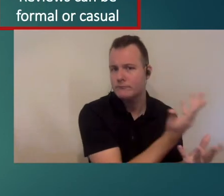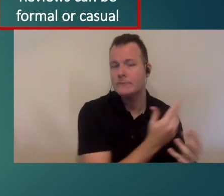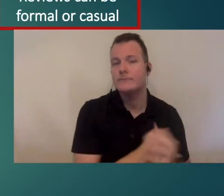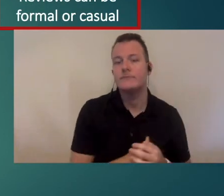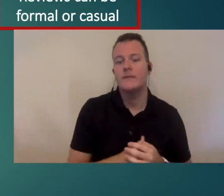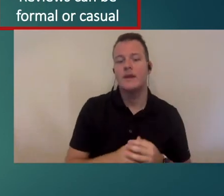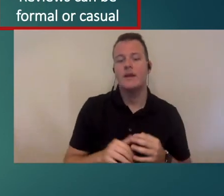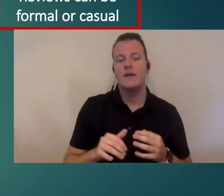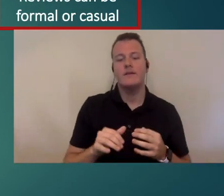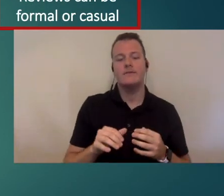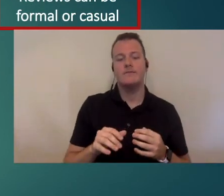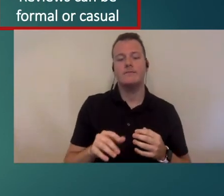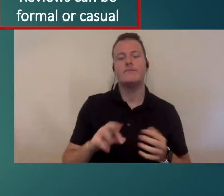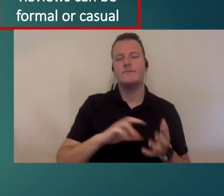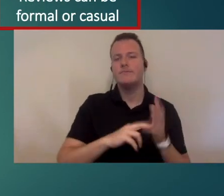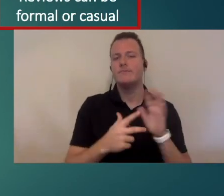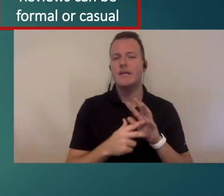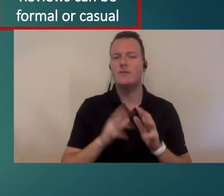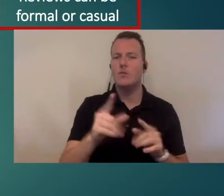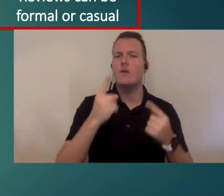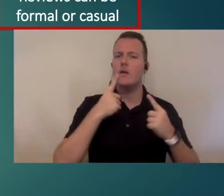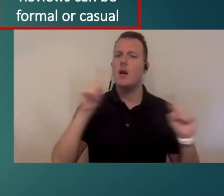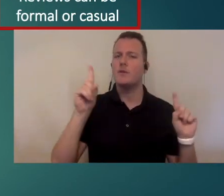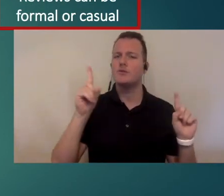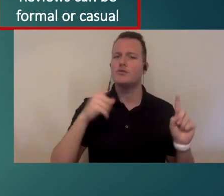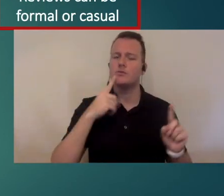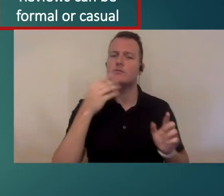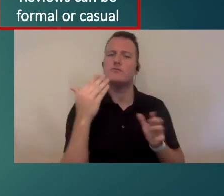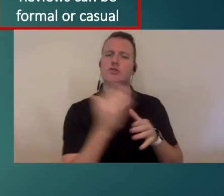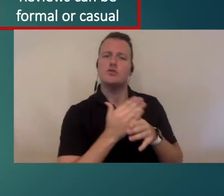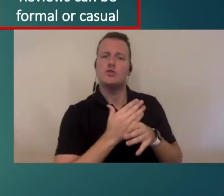guess that piece is share your accomplishments along the way as you're